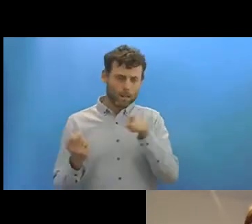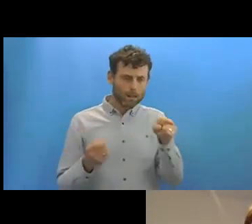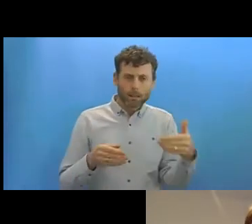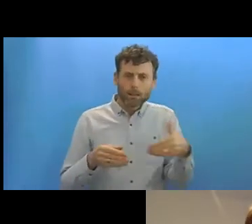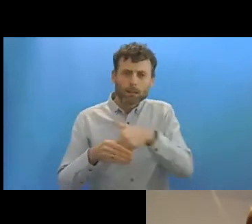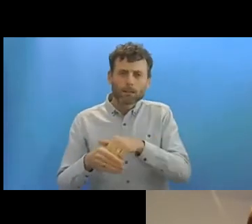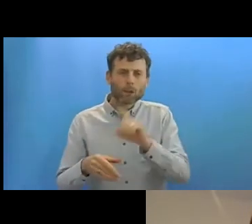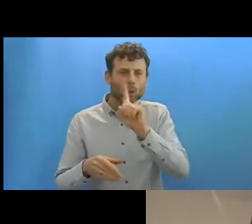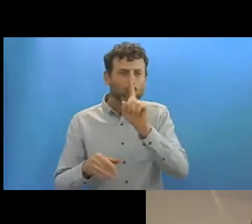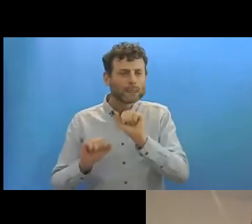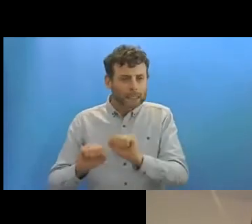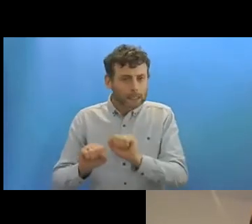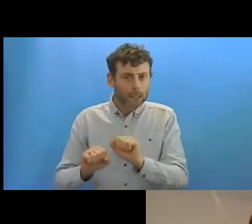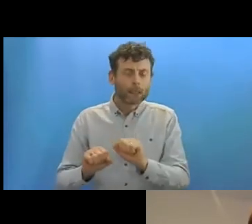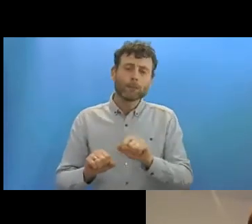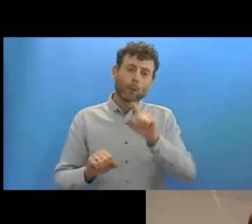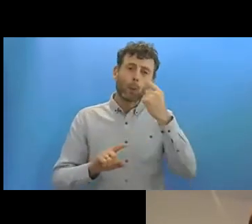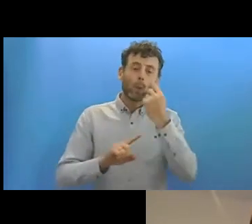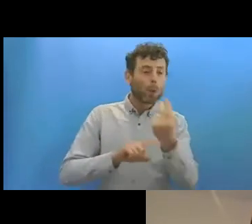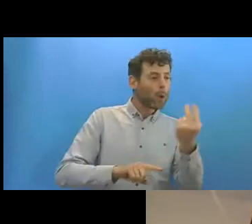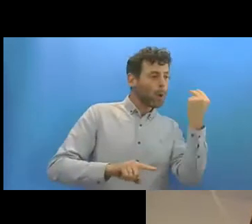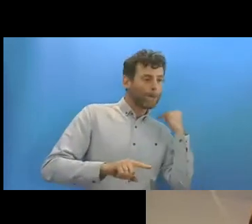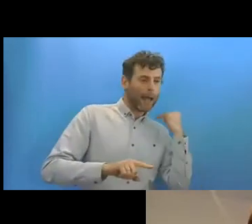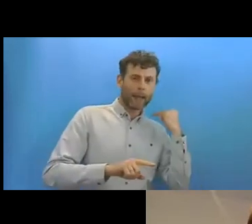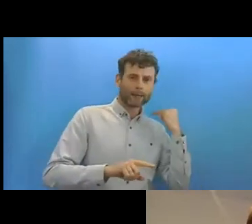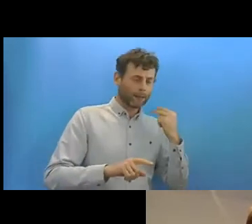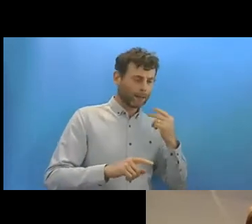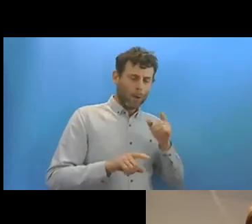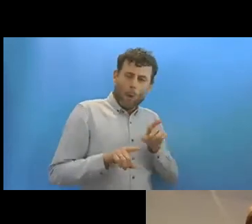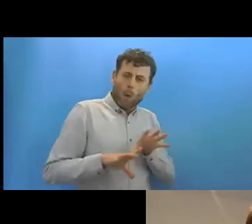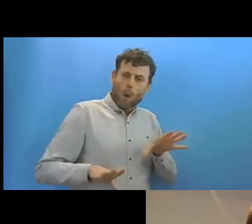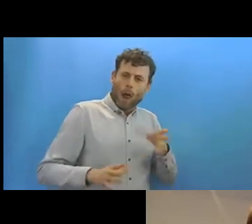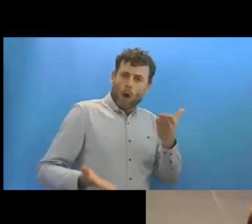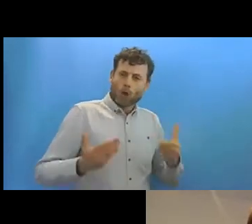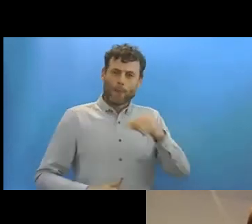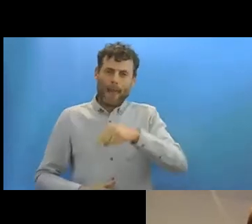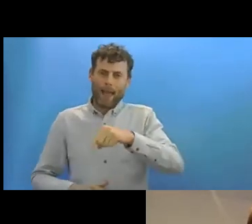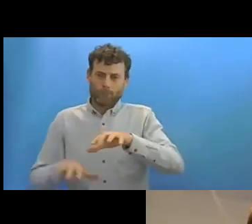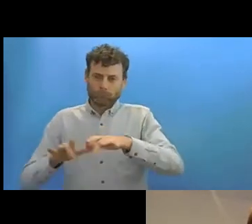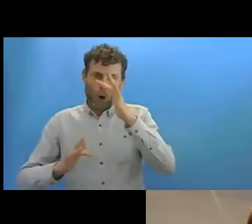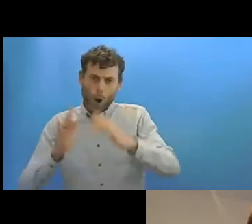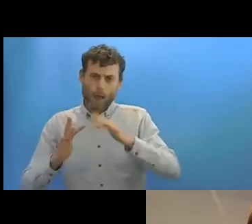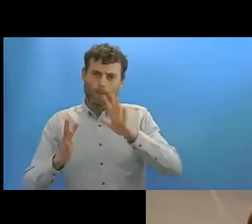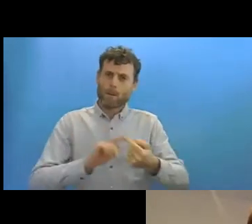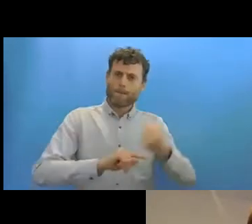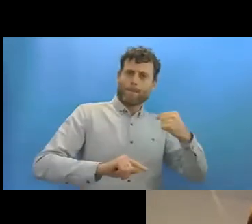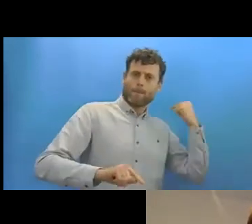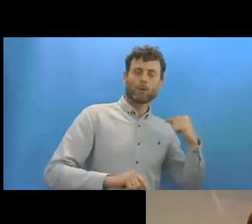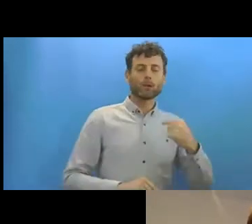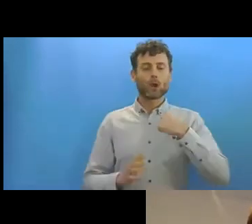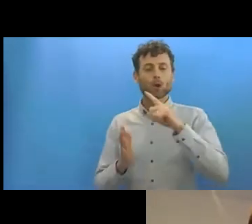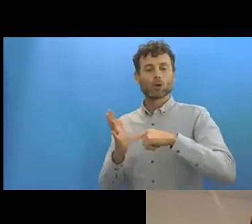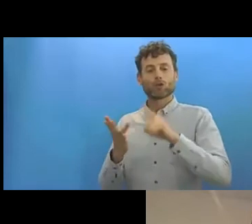in the Festival but also how you have seen it change across those five years, and then kind of looking at it this year in a totally new light.